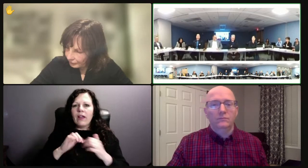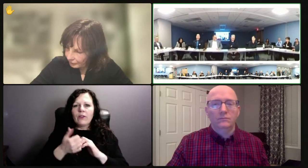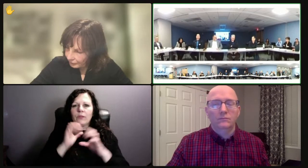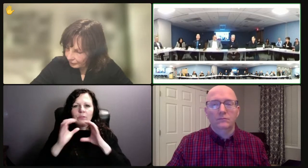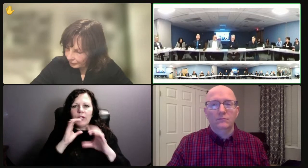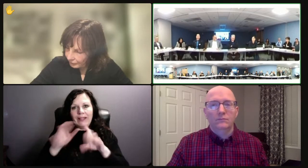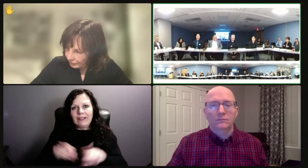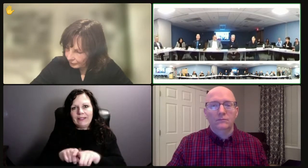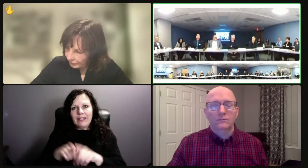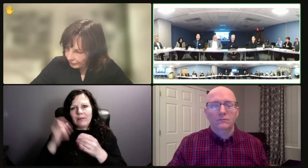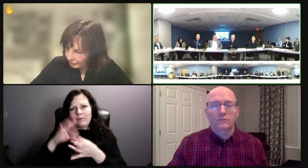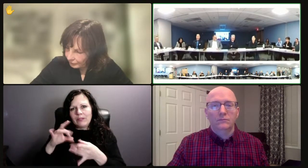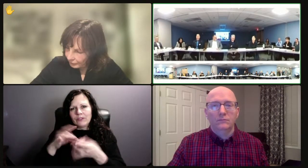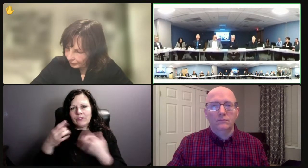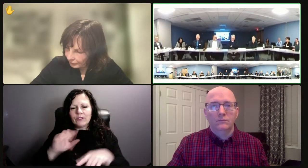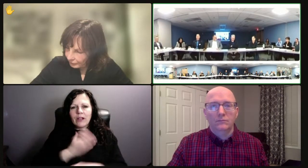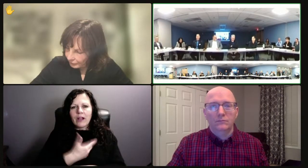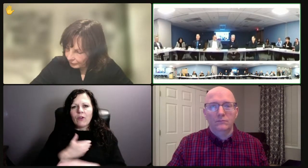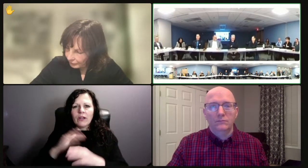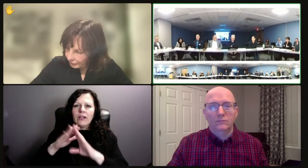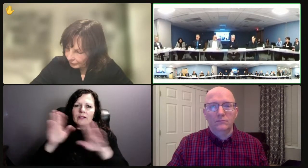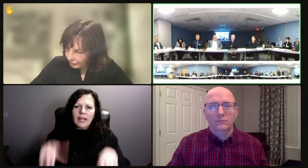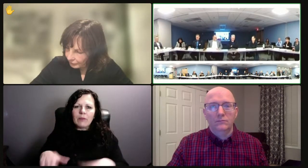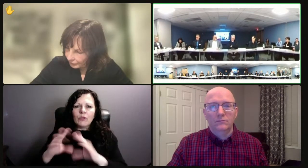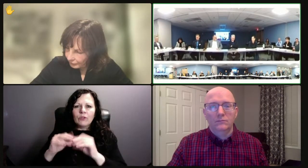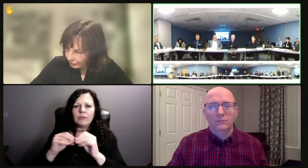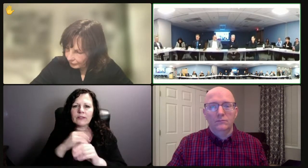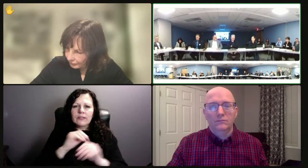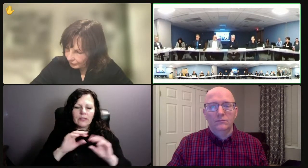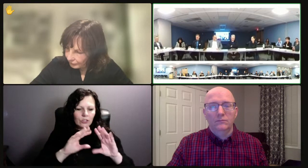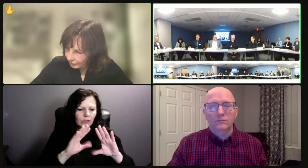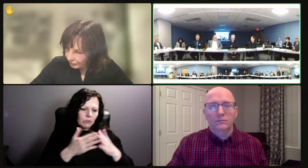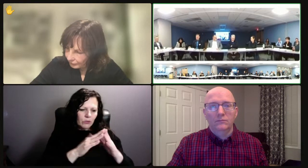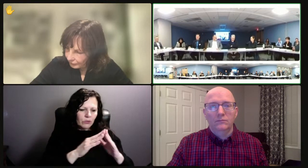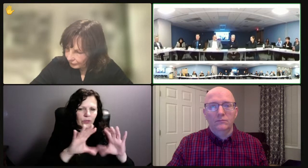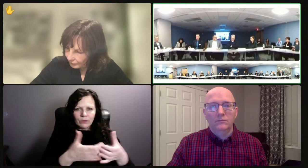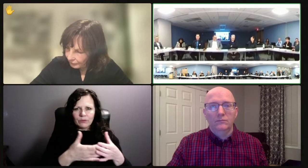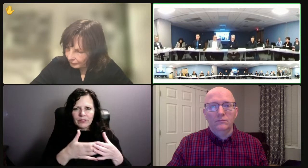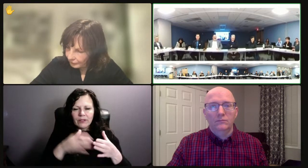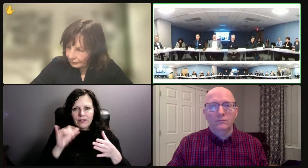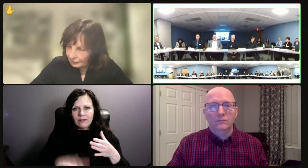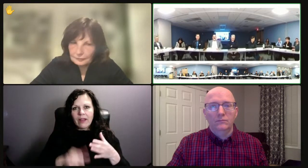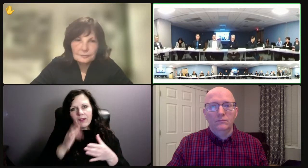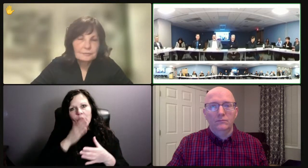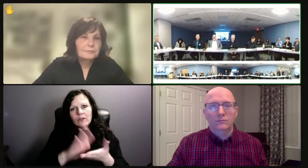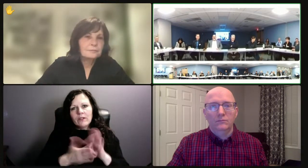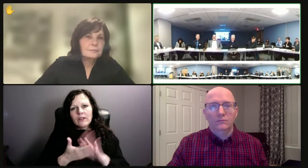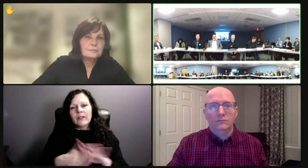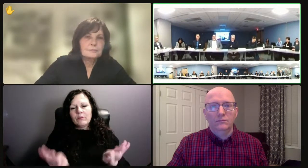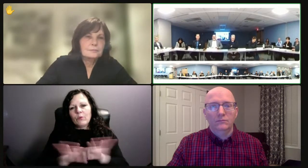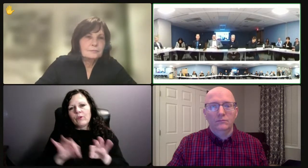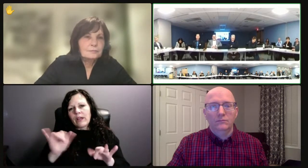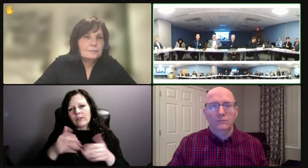ACCURATELY AND TOGETHER COLLECTIVELY COMMUNICATE